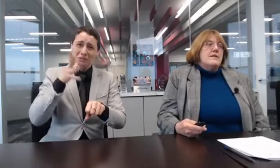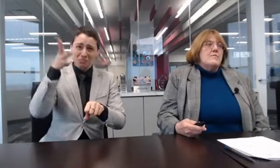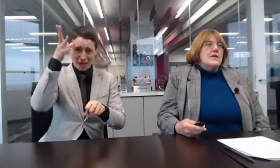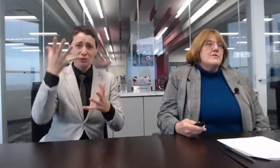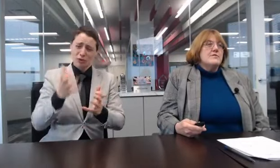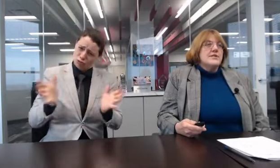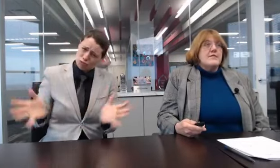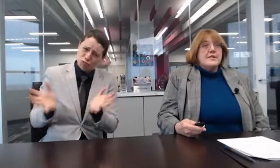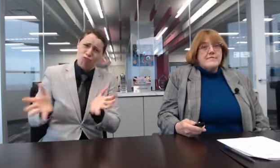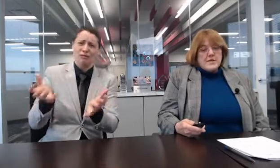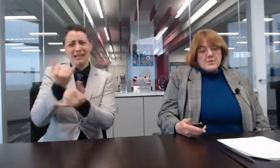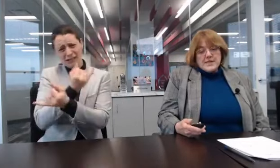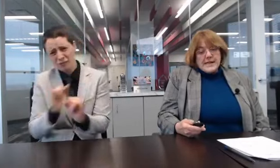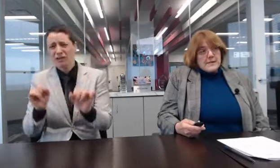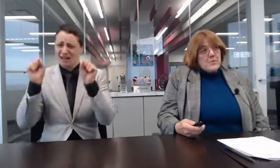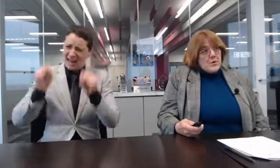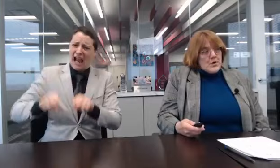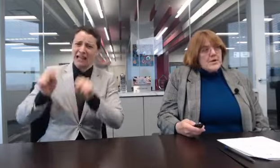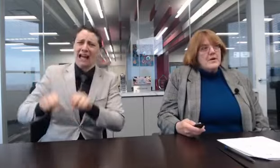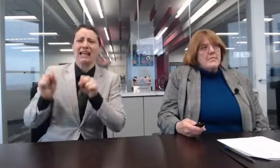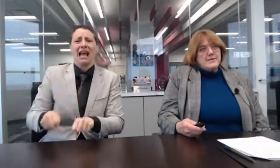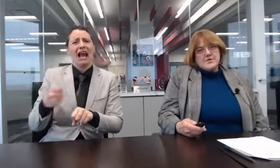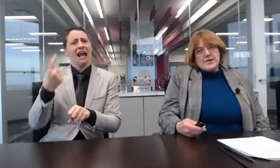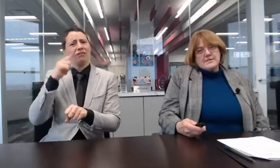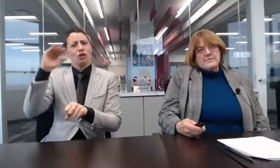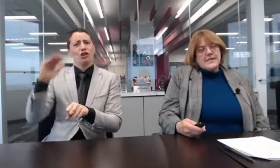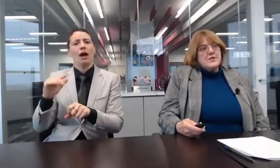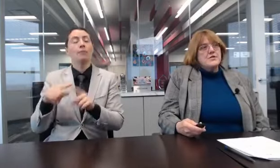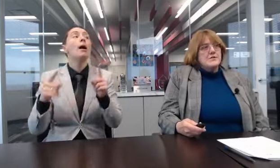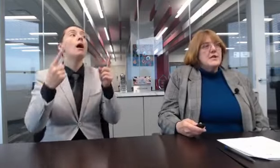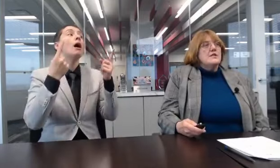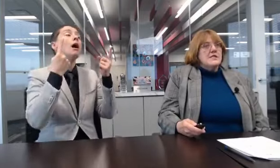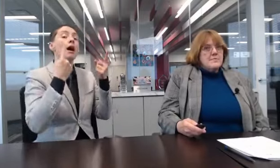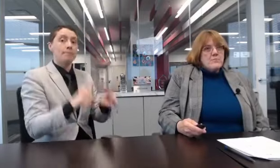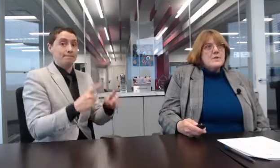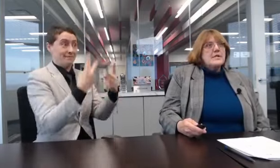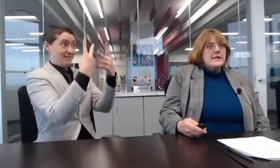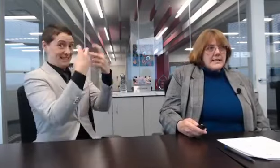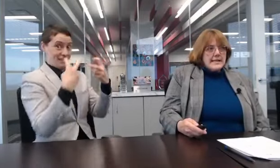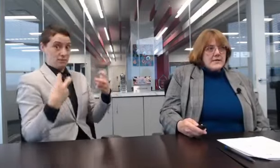that when you're sharing information with County Board about your child's limitations, need to be really clear